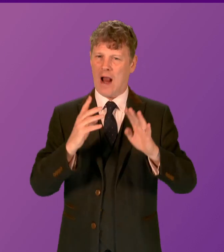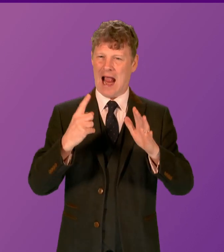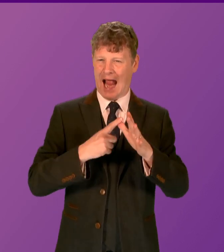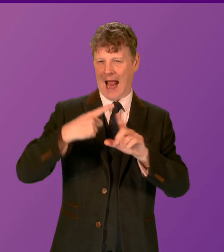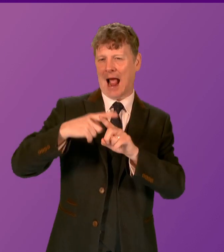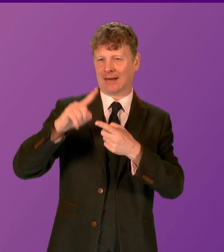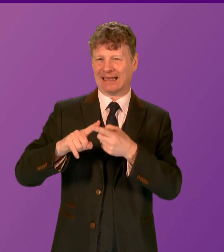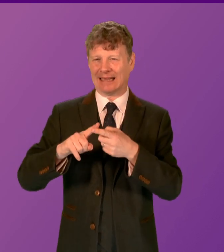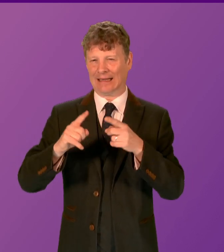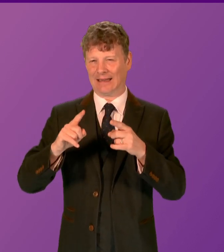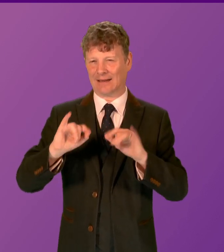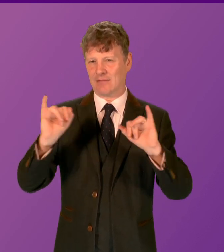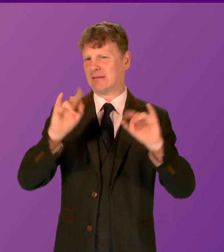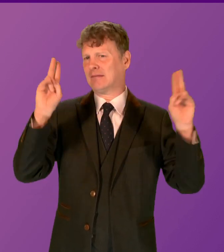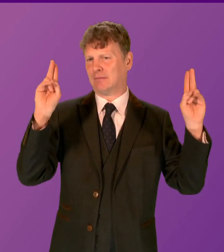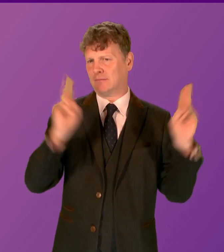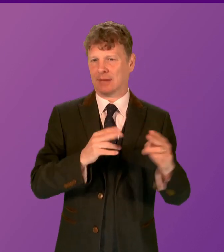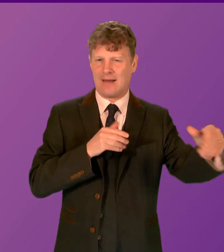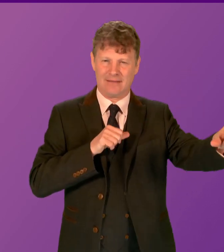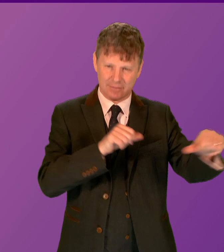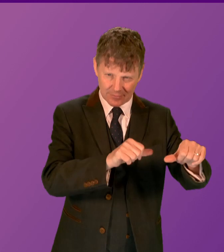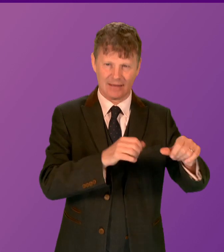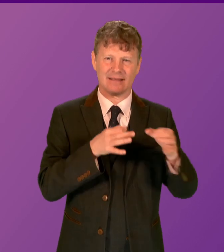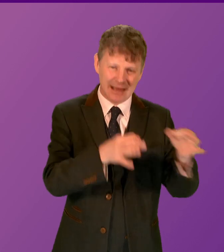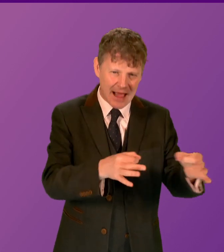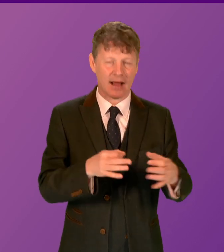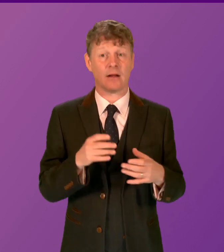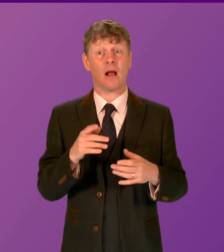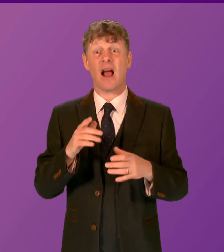Those include actions to strengthen arrangements to avoid unnecessary hospital admissions,